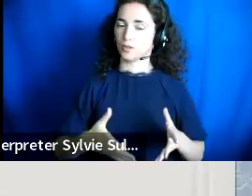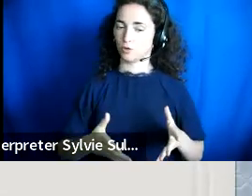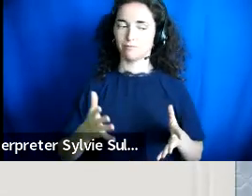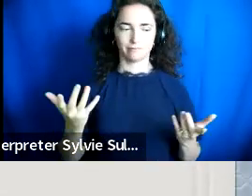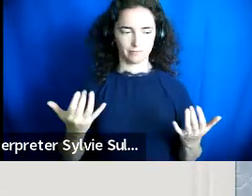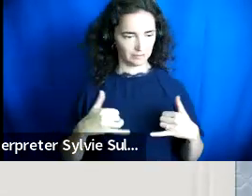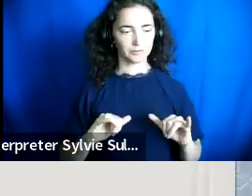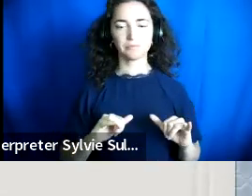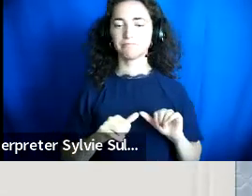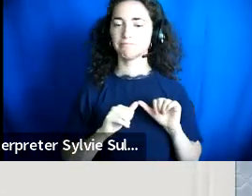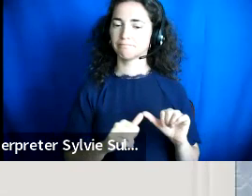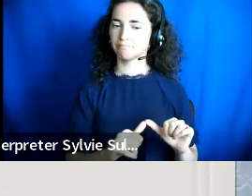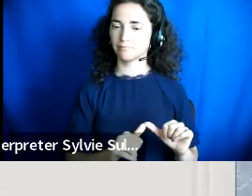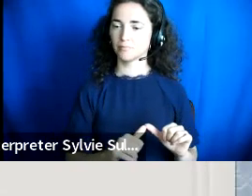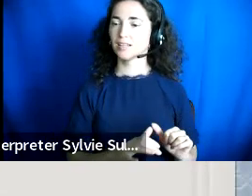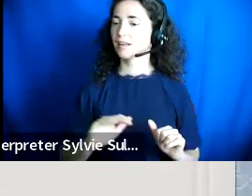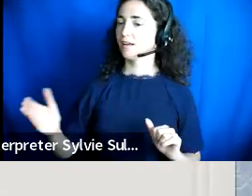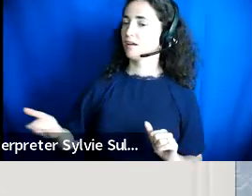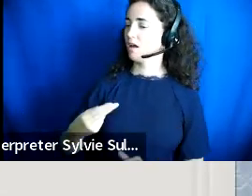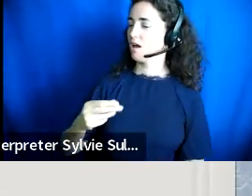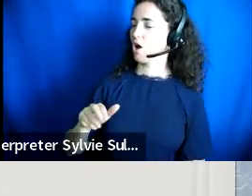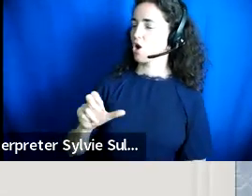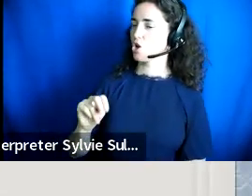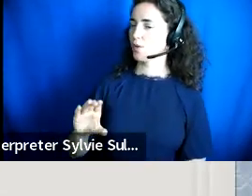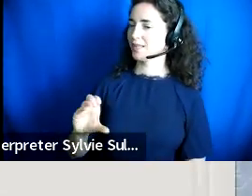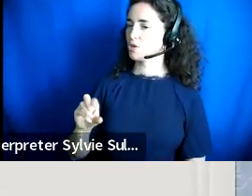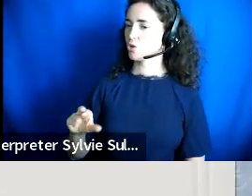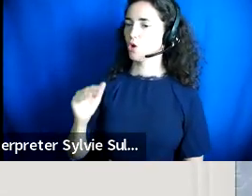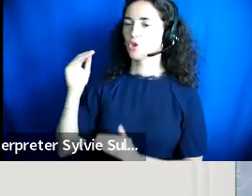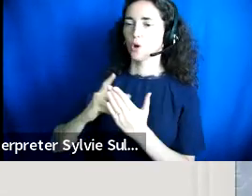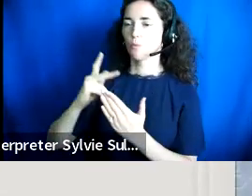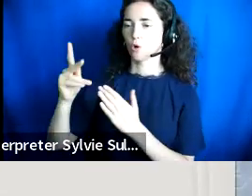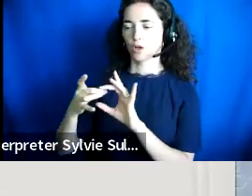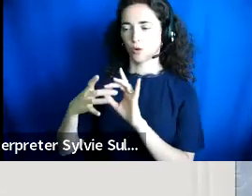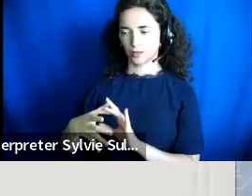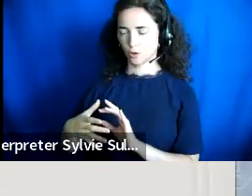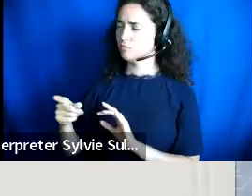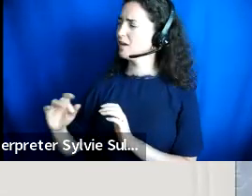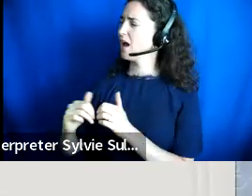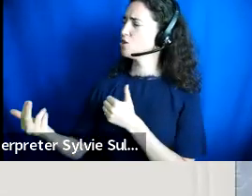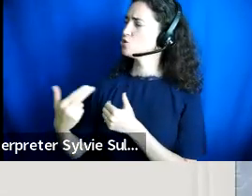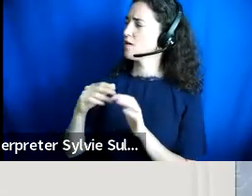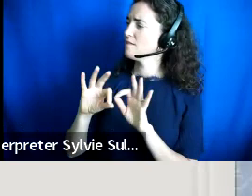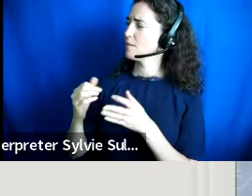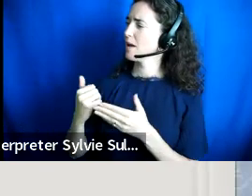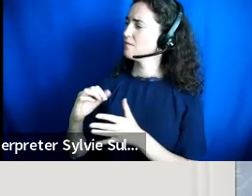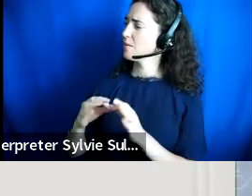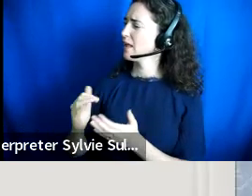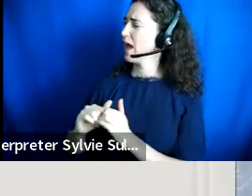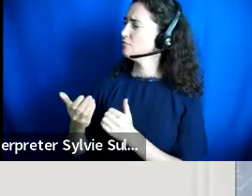So i'd like to introduce a Harlan Cowser. our go program Coordinator so he can share how he came to family self and families.